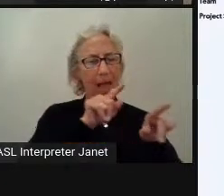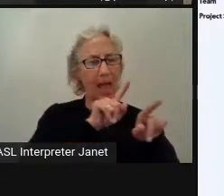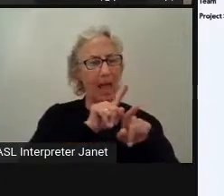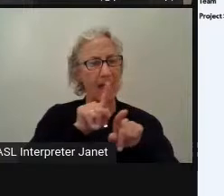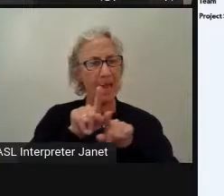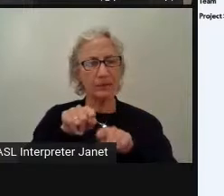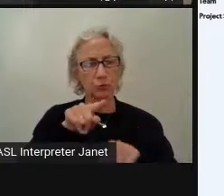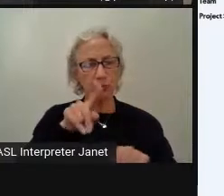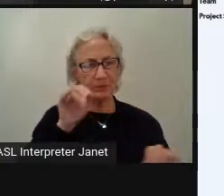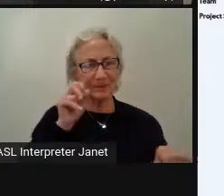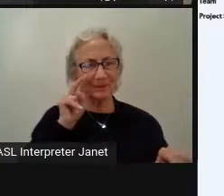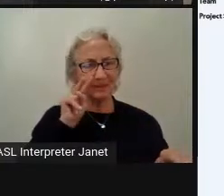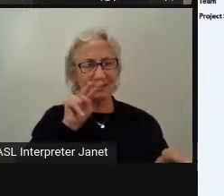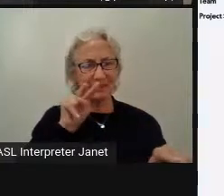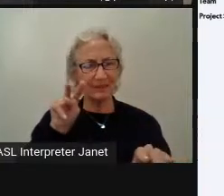And